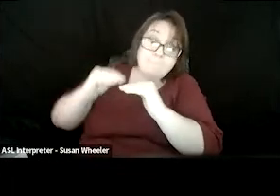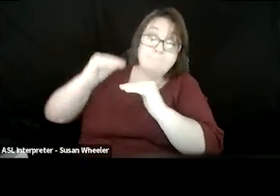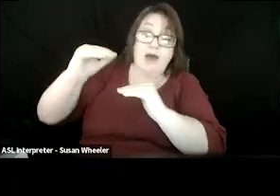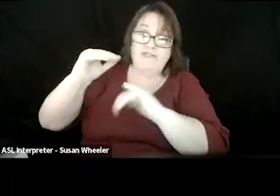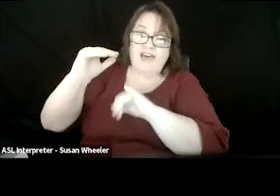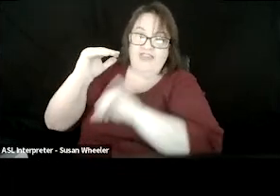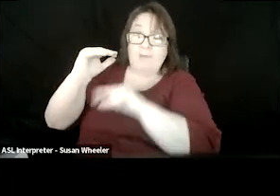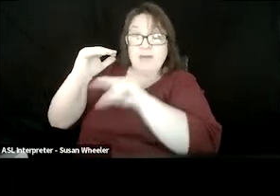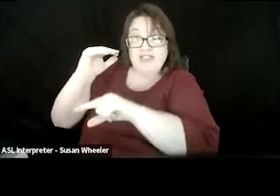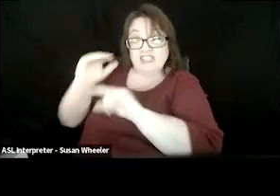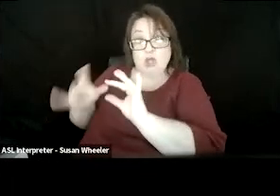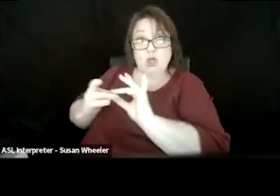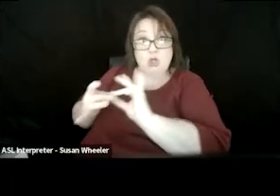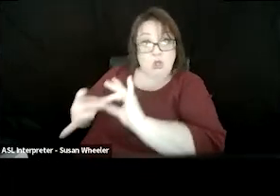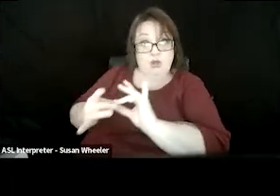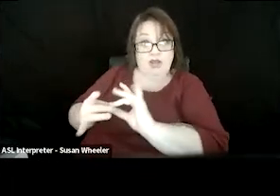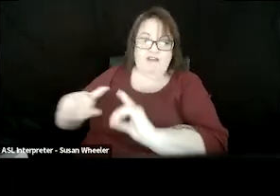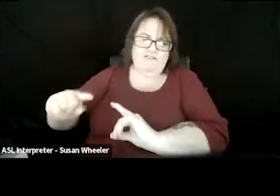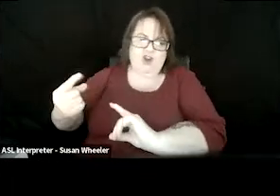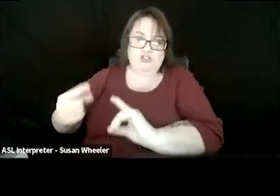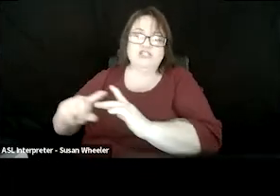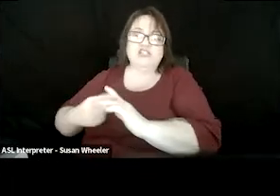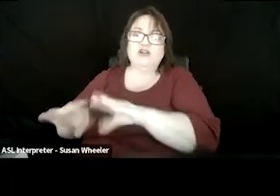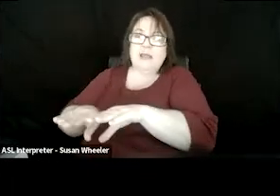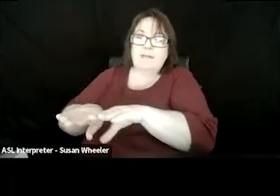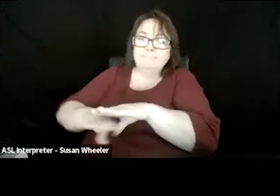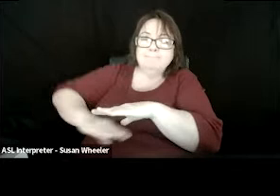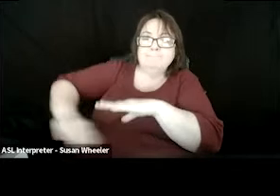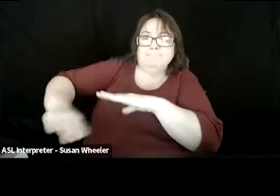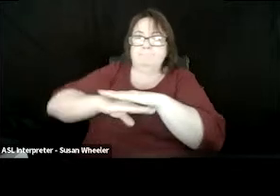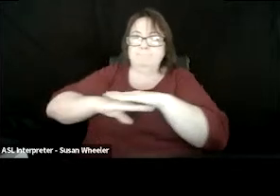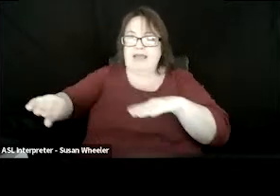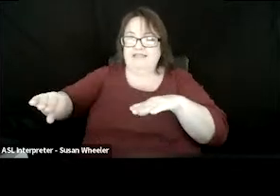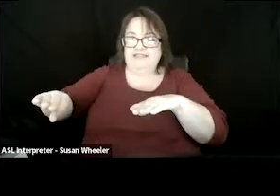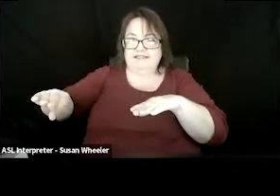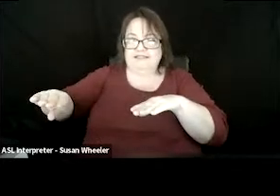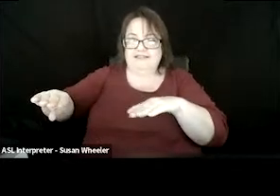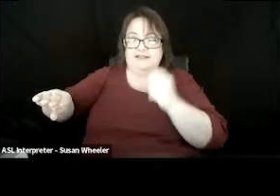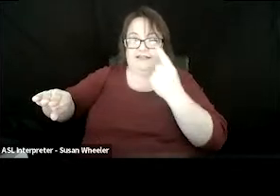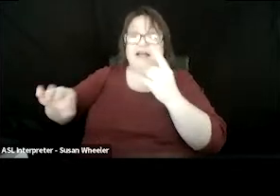but the union contract always sets the floor. And so that's why it's important to know